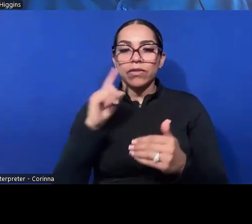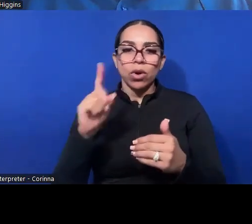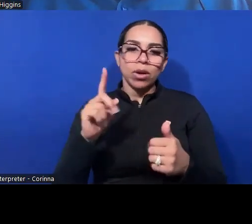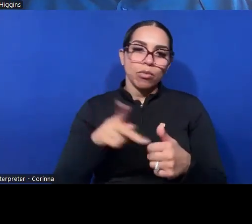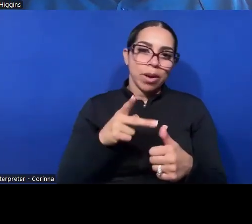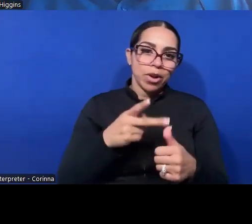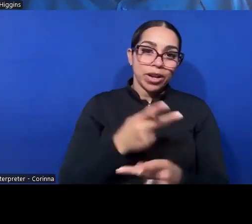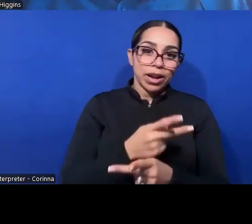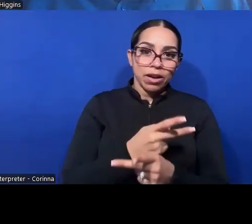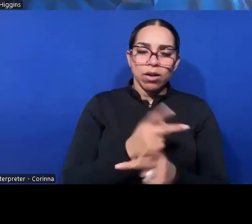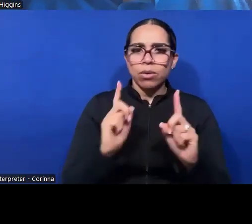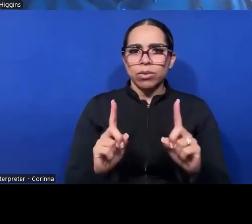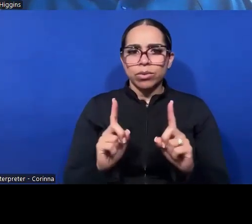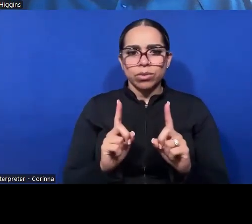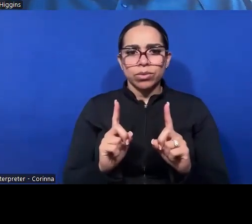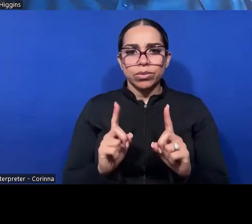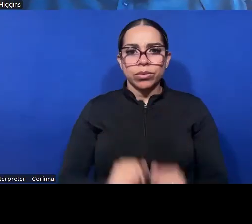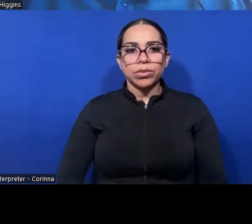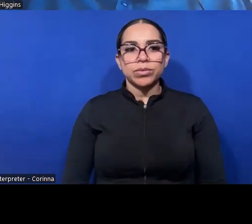hold on here.